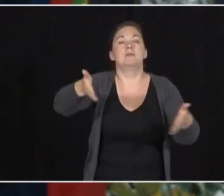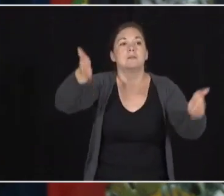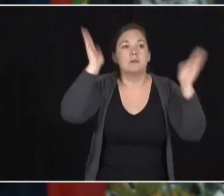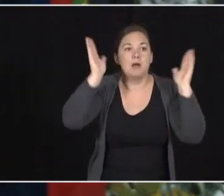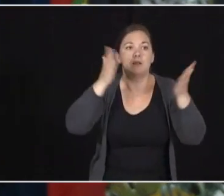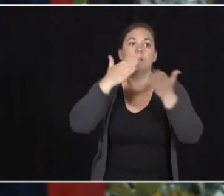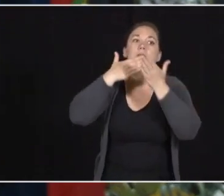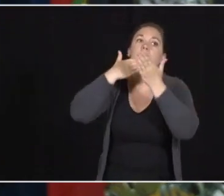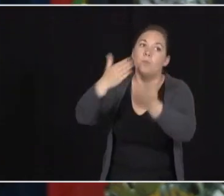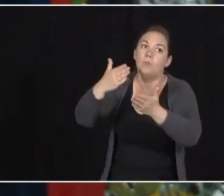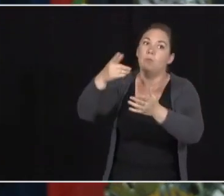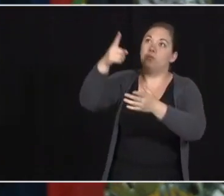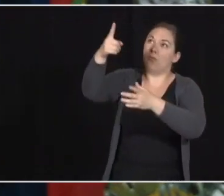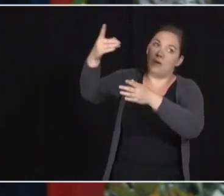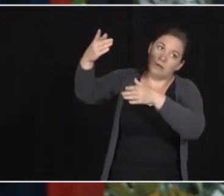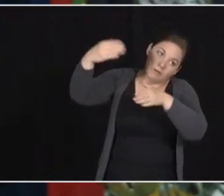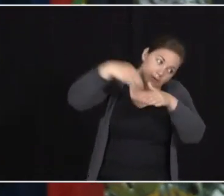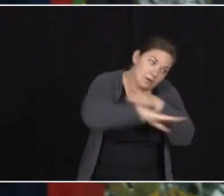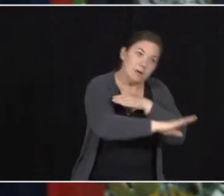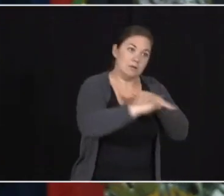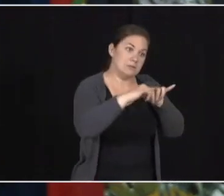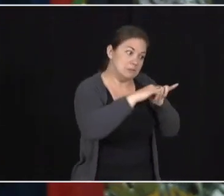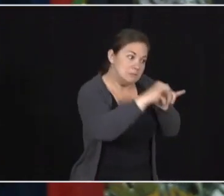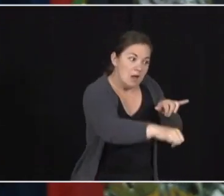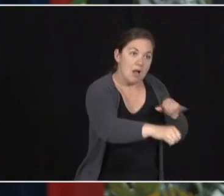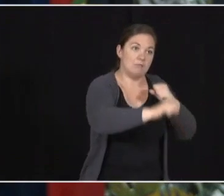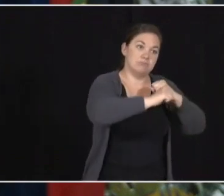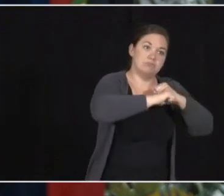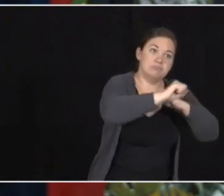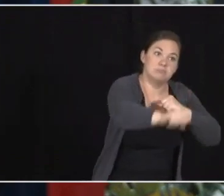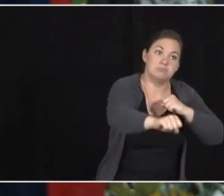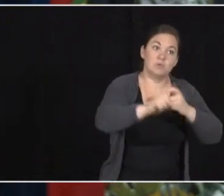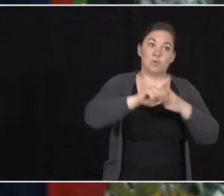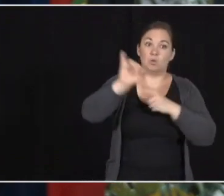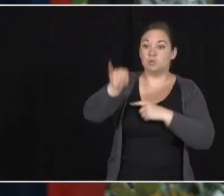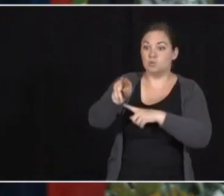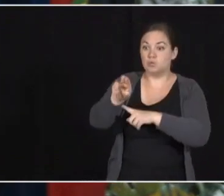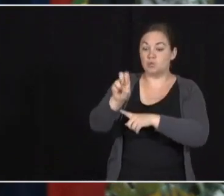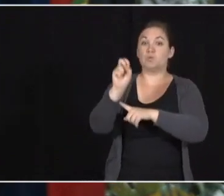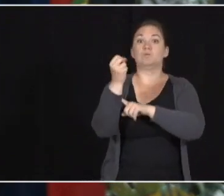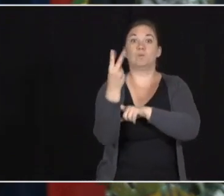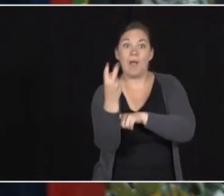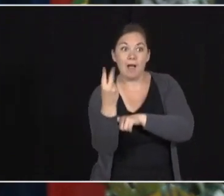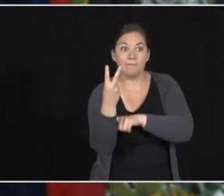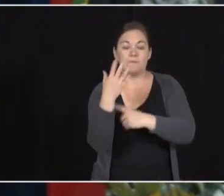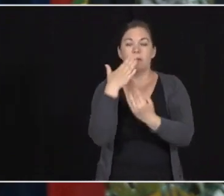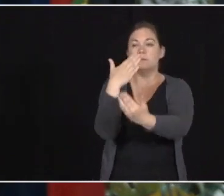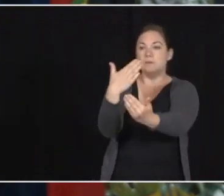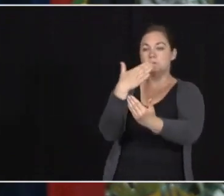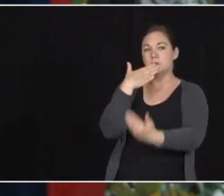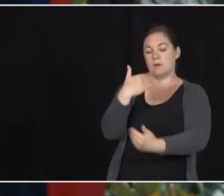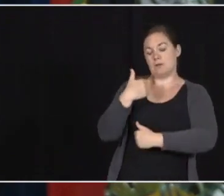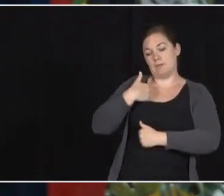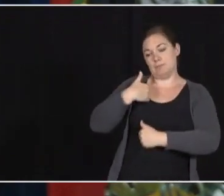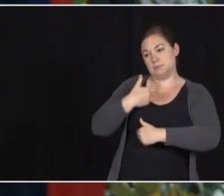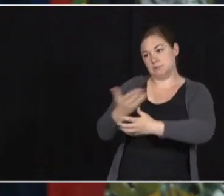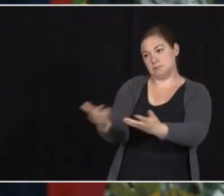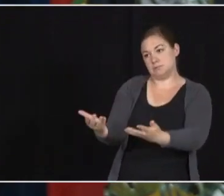Want to thank them for staying until June 12. We are very, very grateful for our Canadian Armed Forces. That is kind of the story